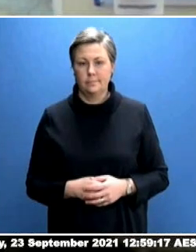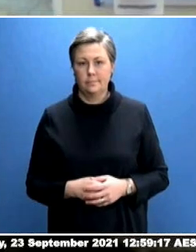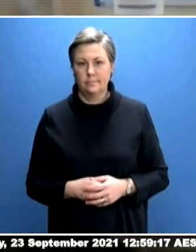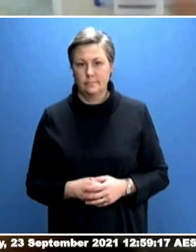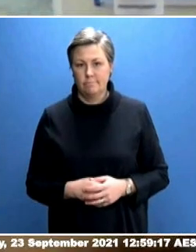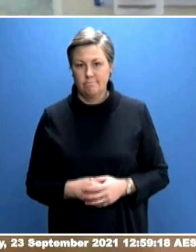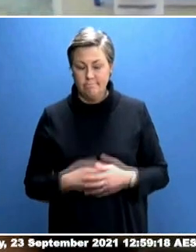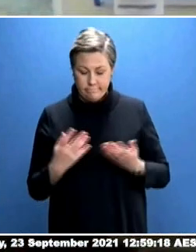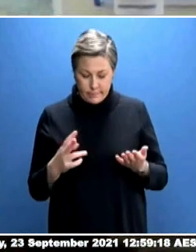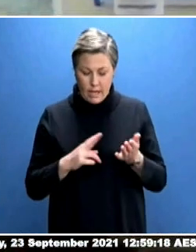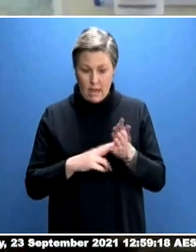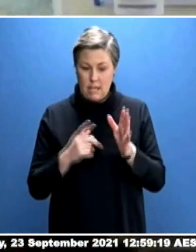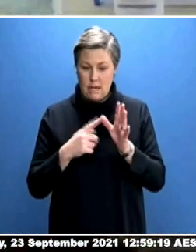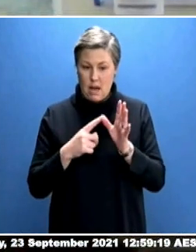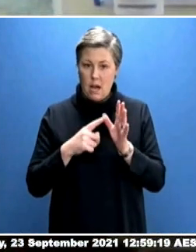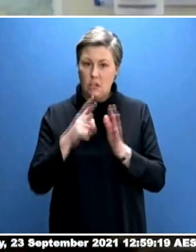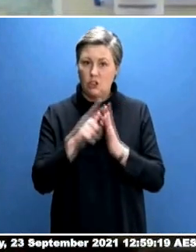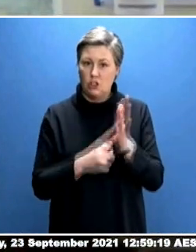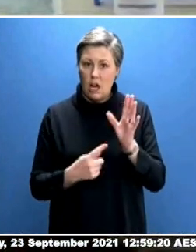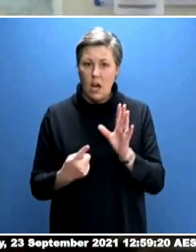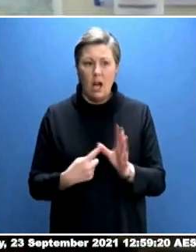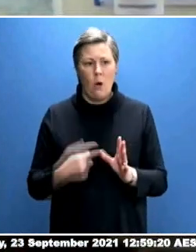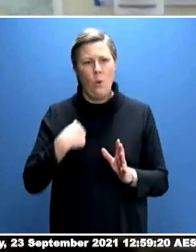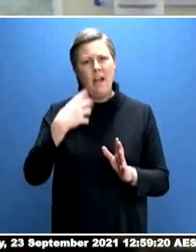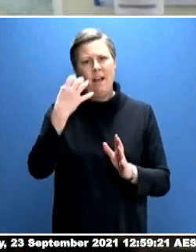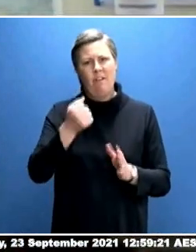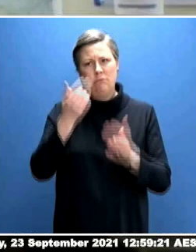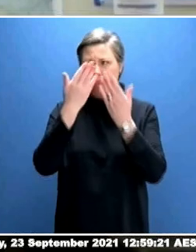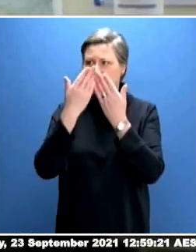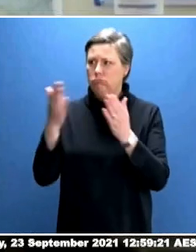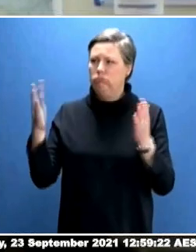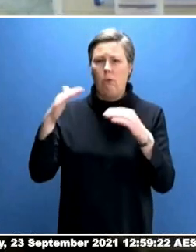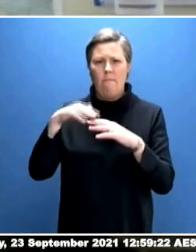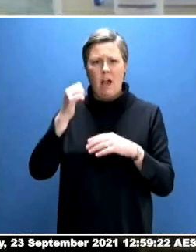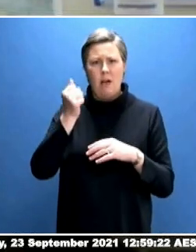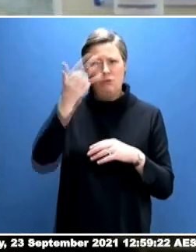we have a holistic view of Aboriginal justice, we don't necessarily have the